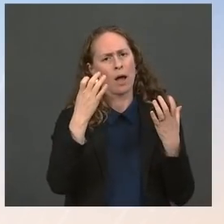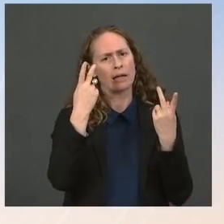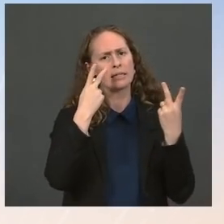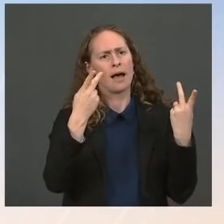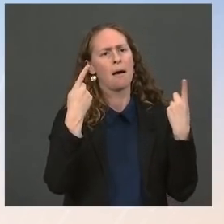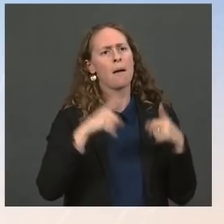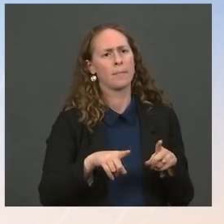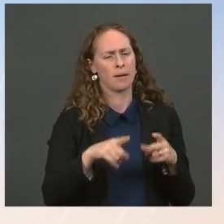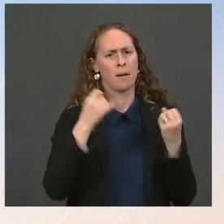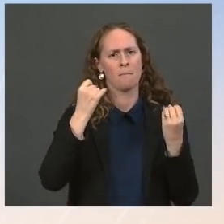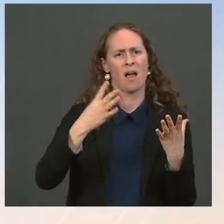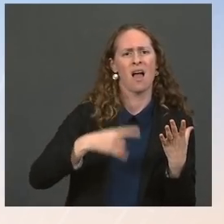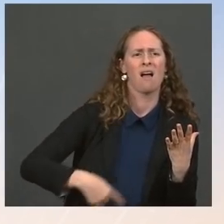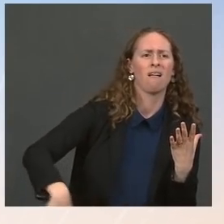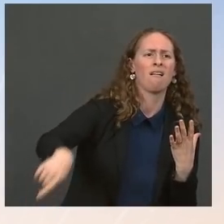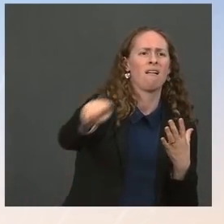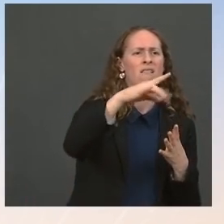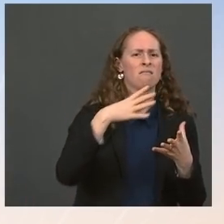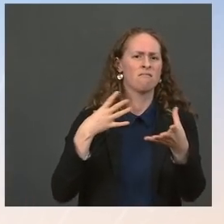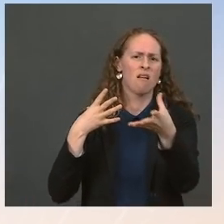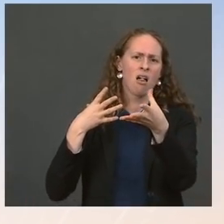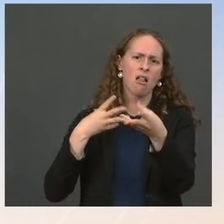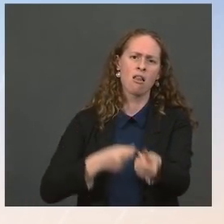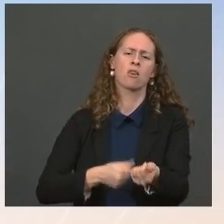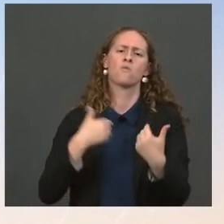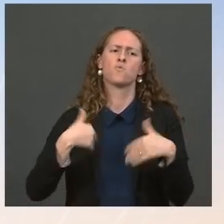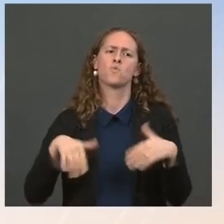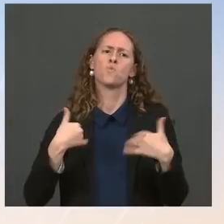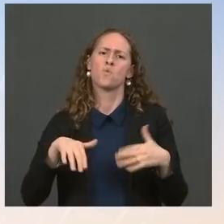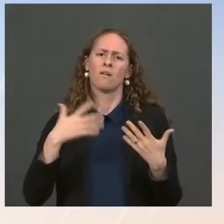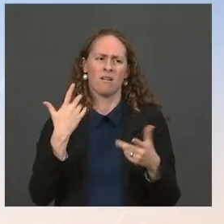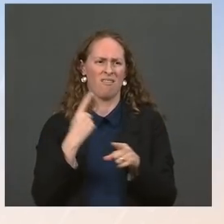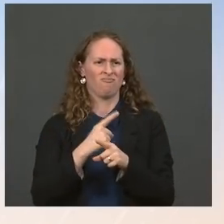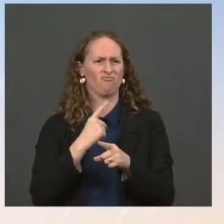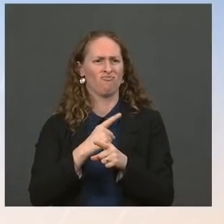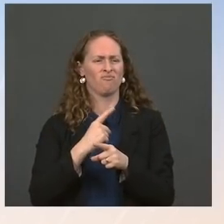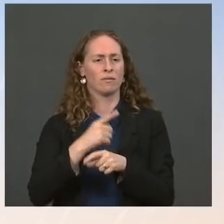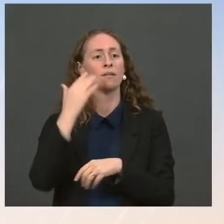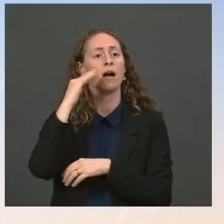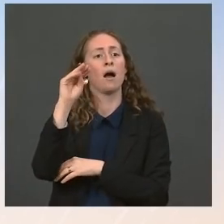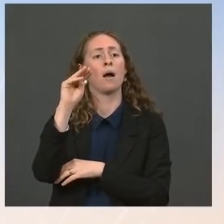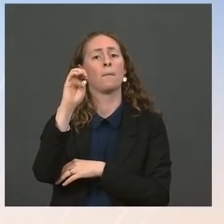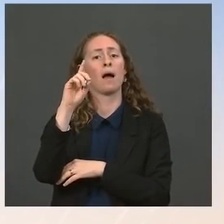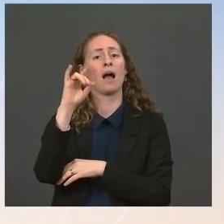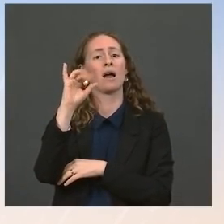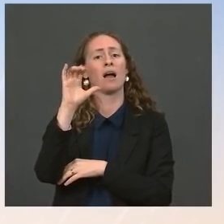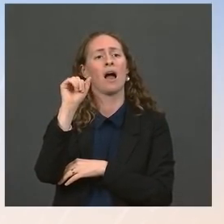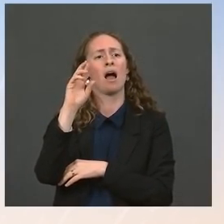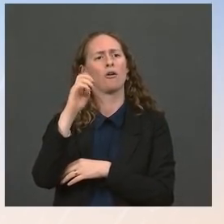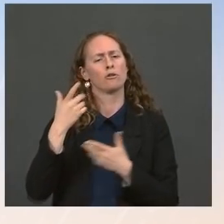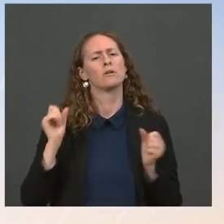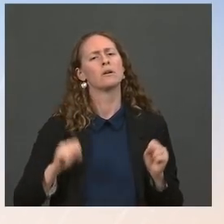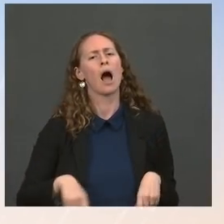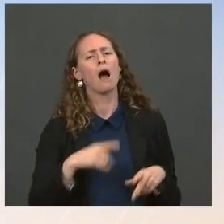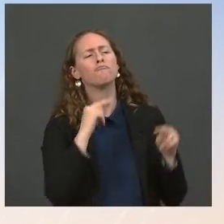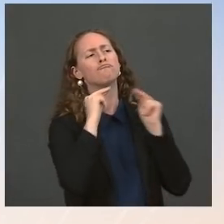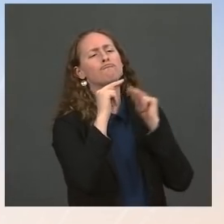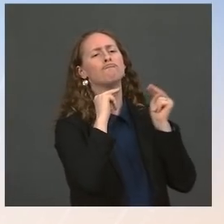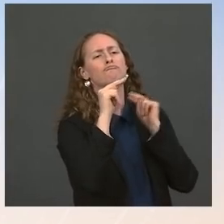would like to see happen. It makes sense for Medicare to be able to negotiate the price of prescription drugs. That's why he proposed it and put it in this package,